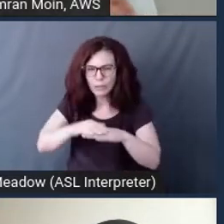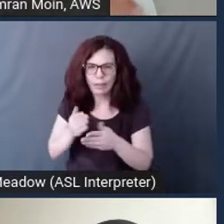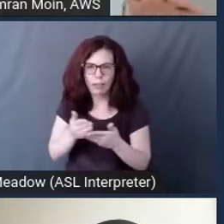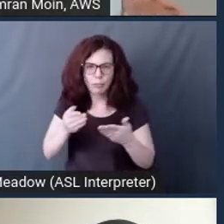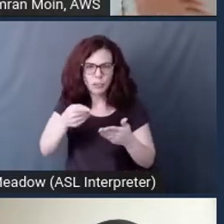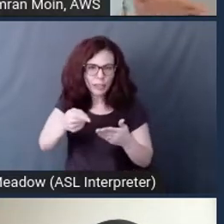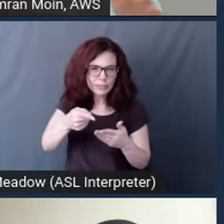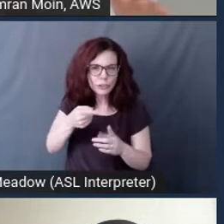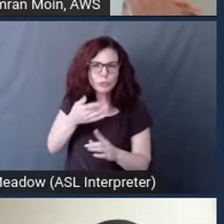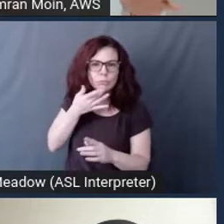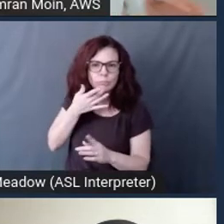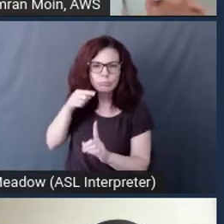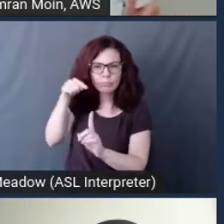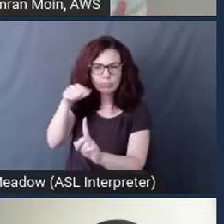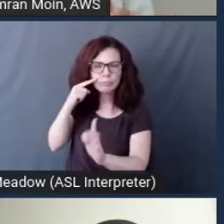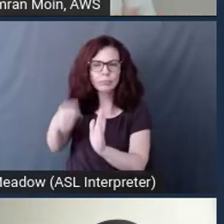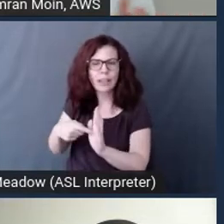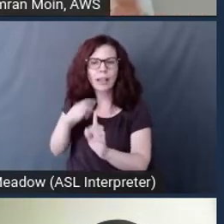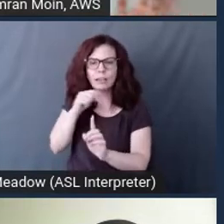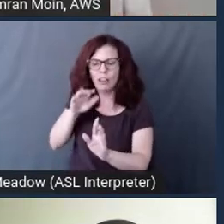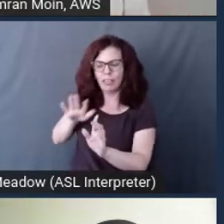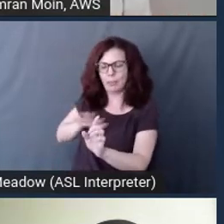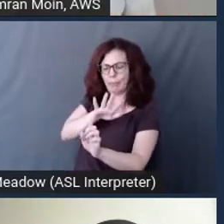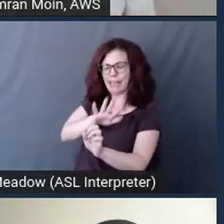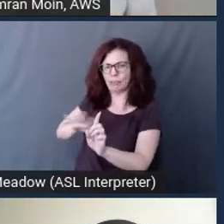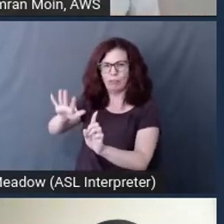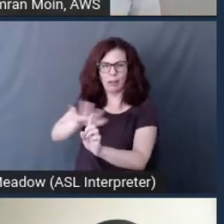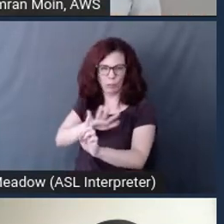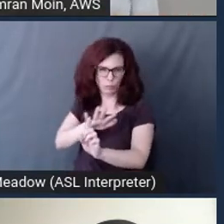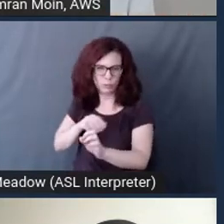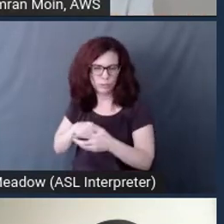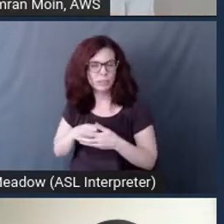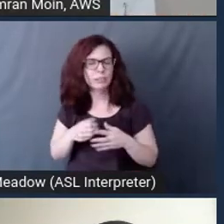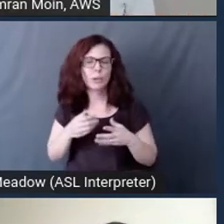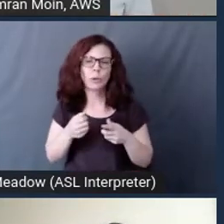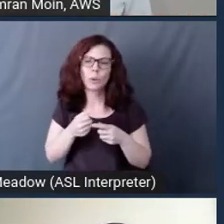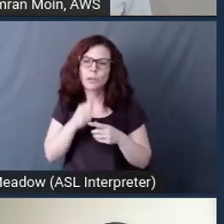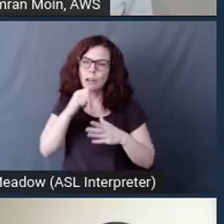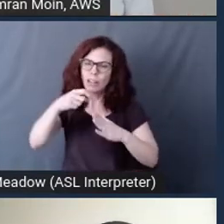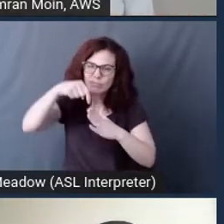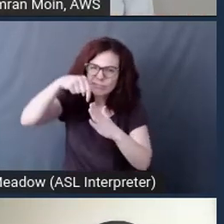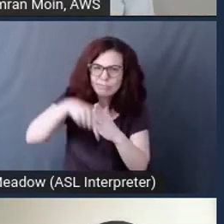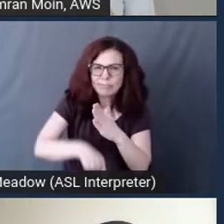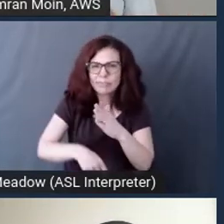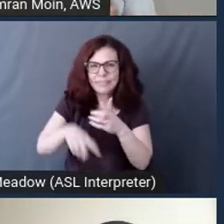and not the sort of the background around it. So without going into too much detail on that side,